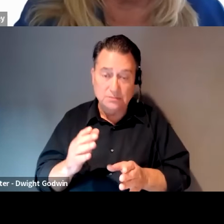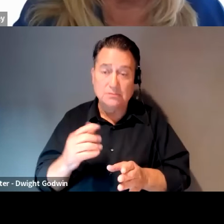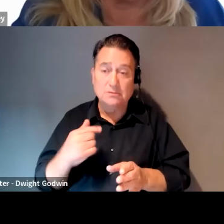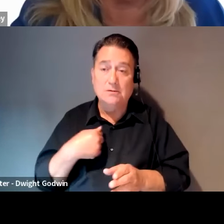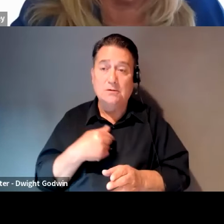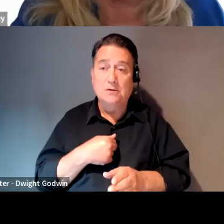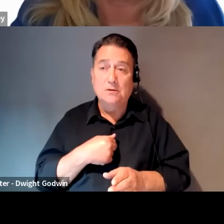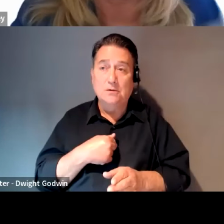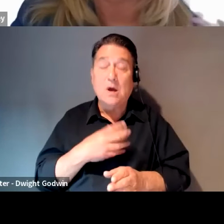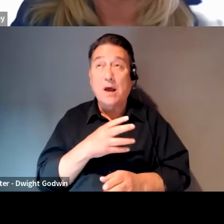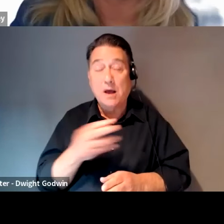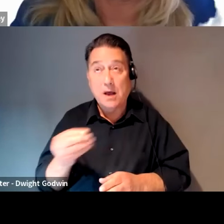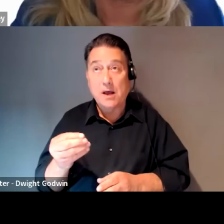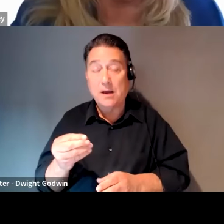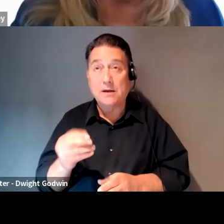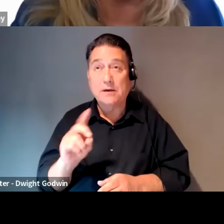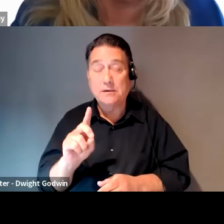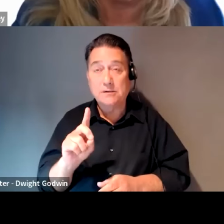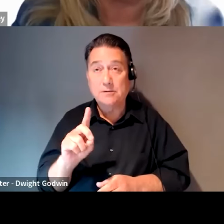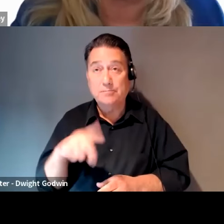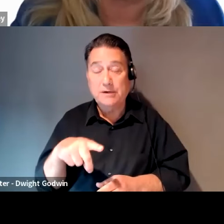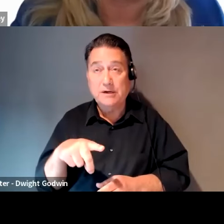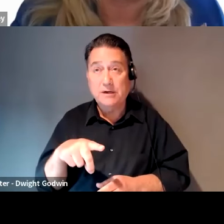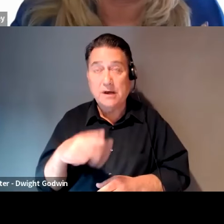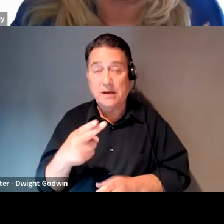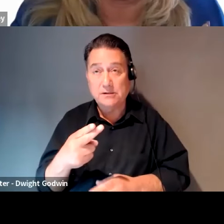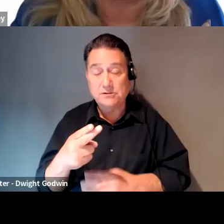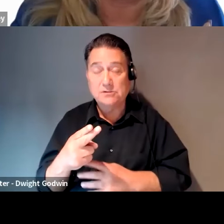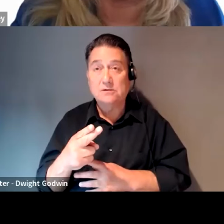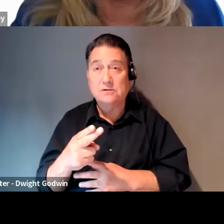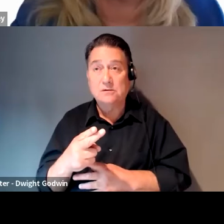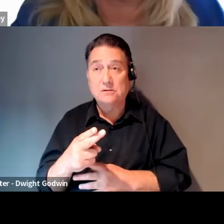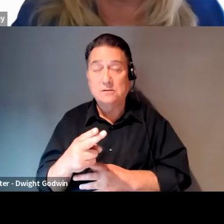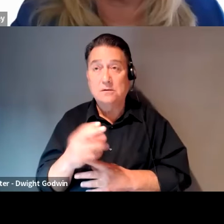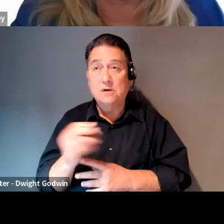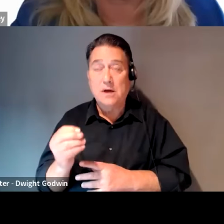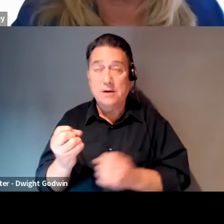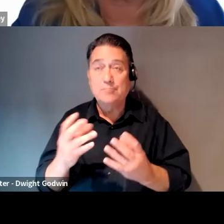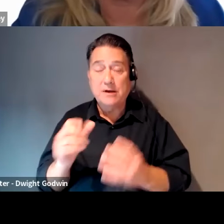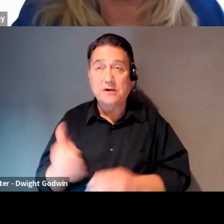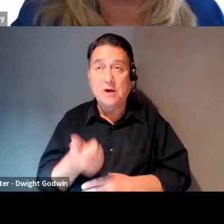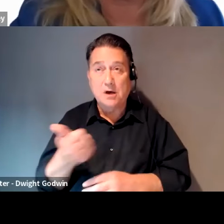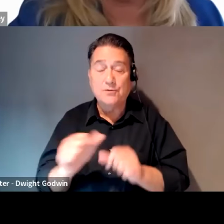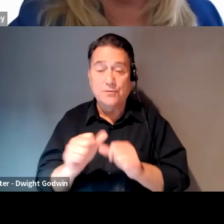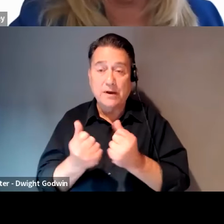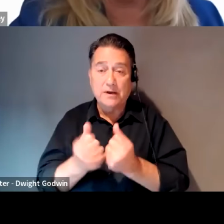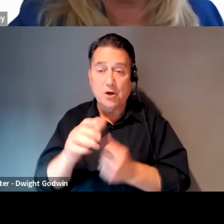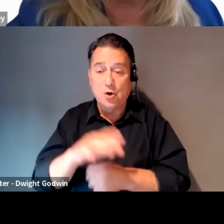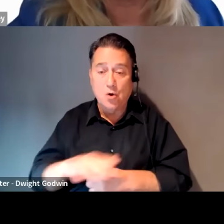and Department of Public Health and many other agencies across our county,